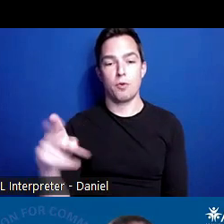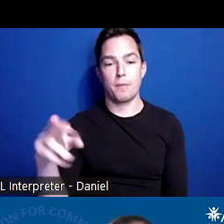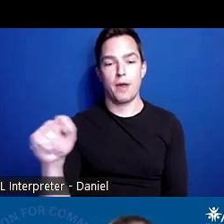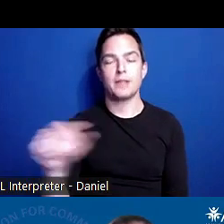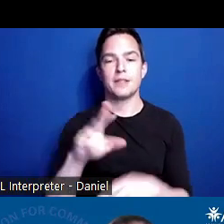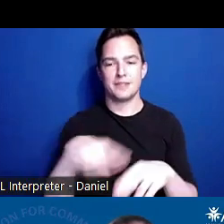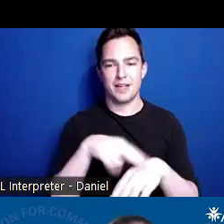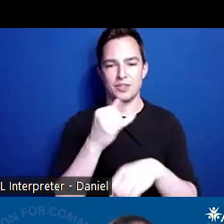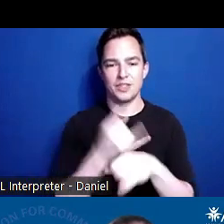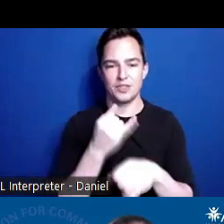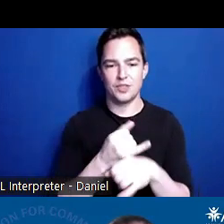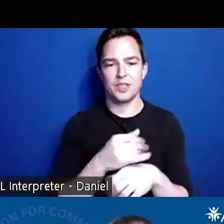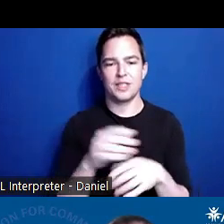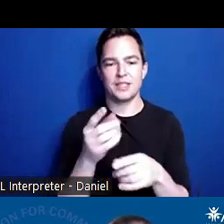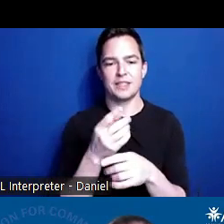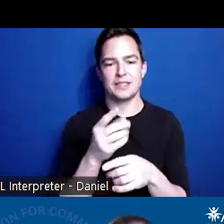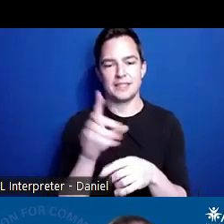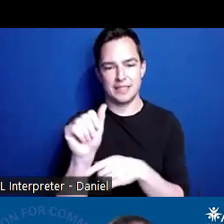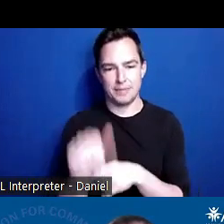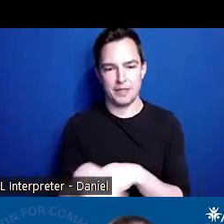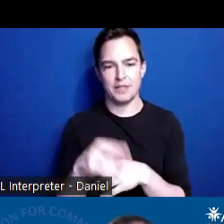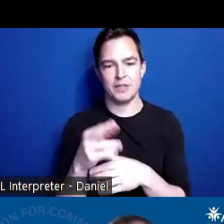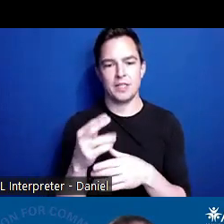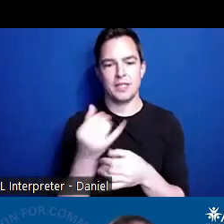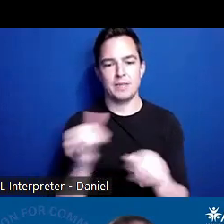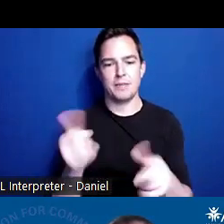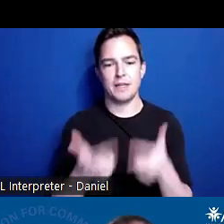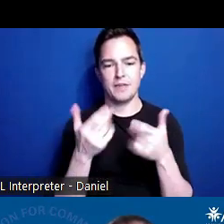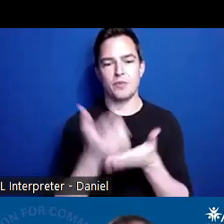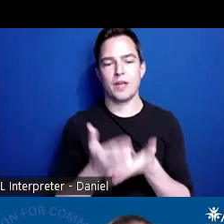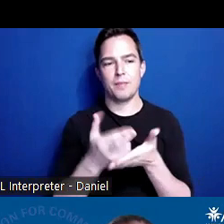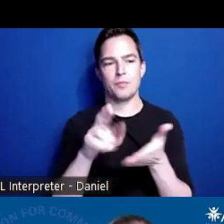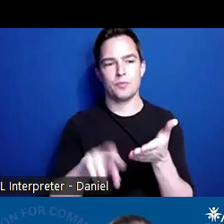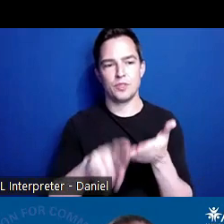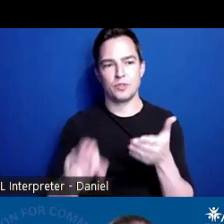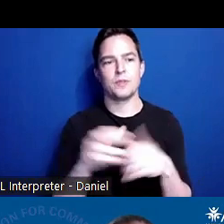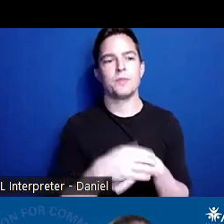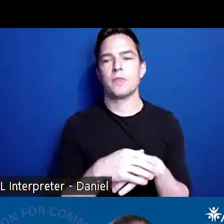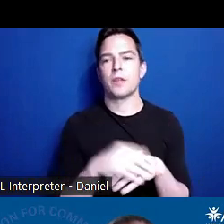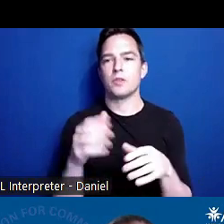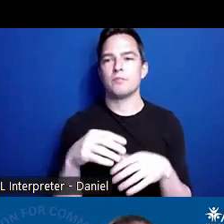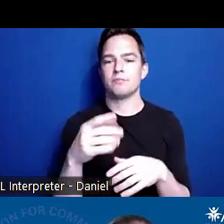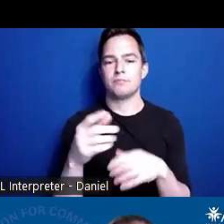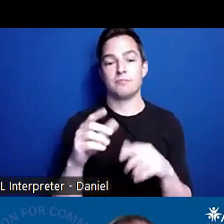Independent Living, and Rehabilitation Research. Dr. Forber-Pratt, please proceed.